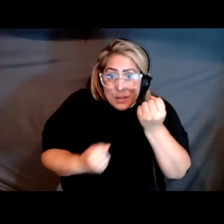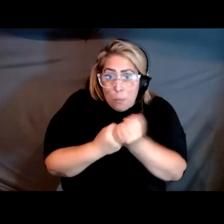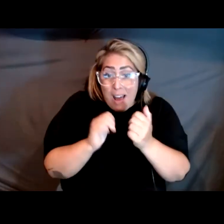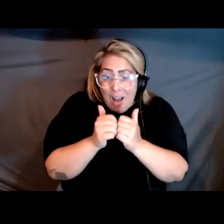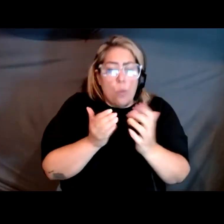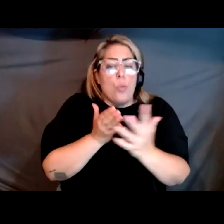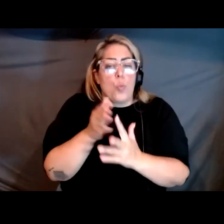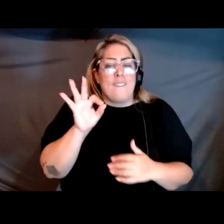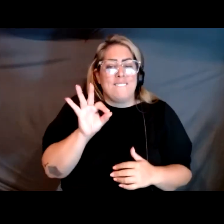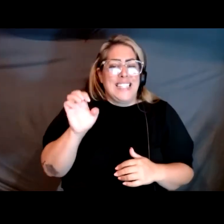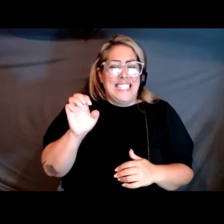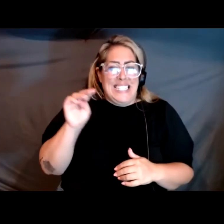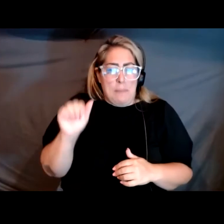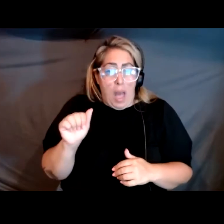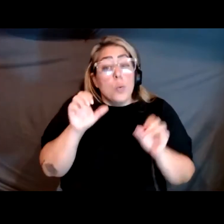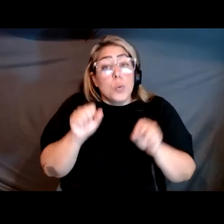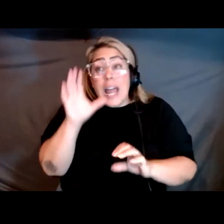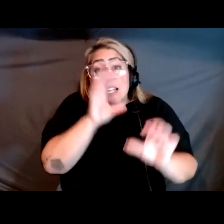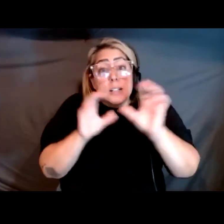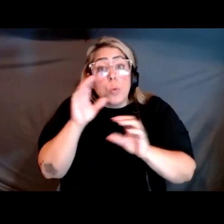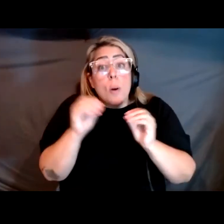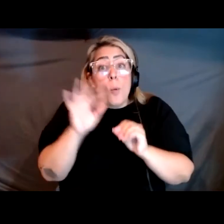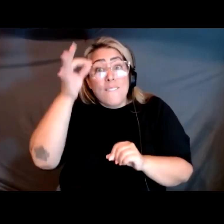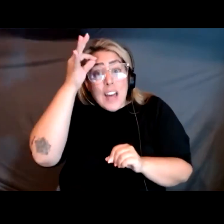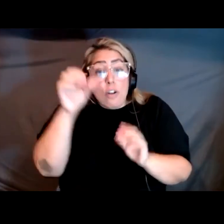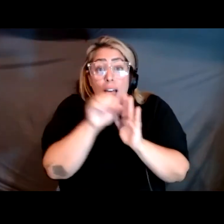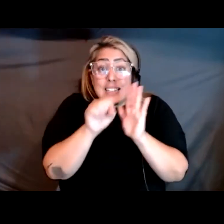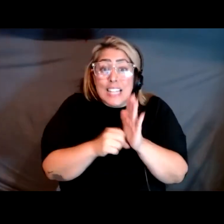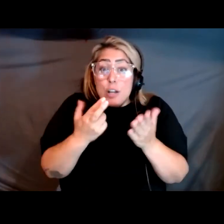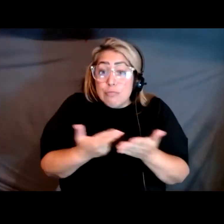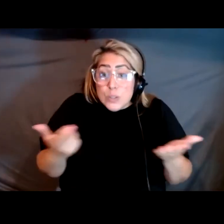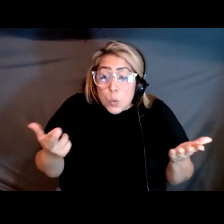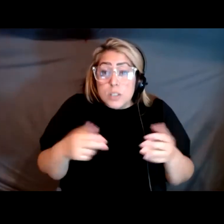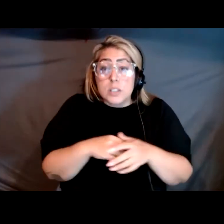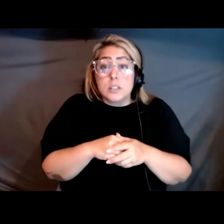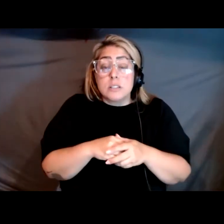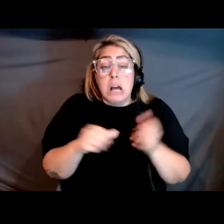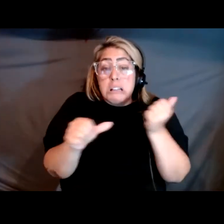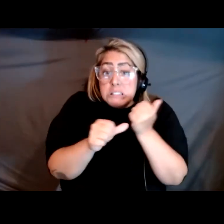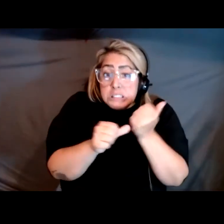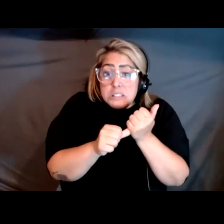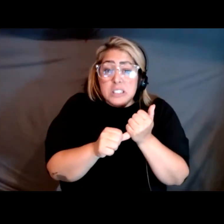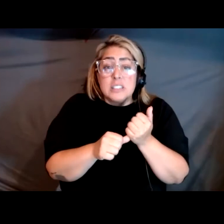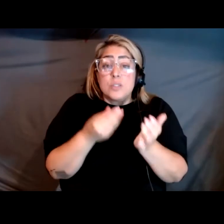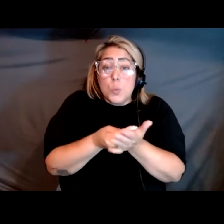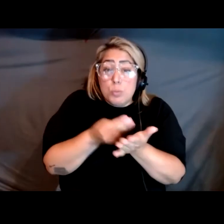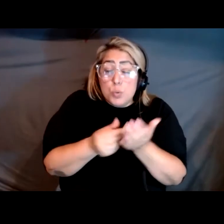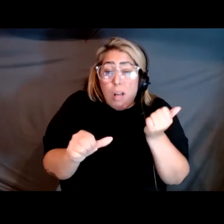You can also explore more federal, state, and local resources, assistance and mutual aid through Dance/NYC's